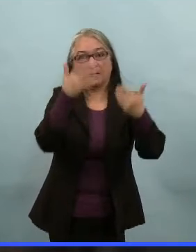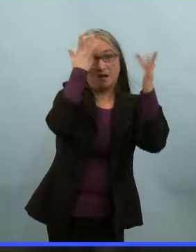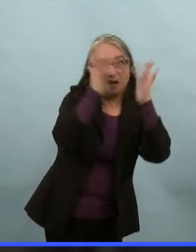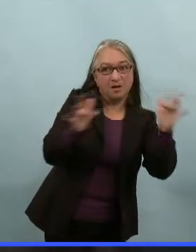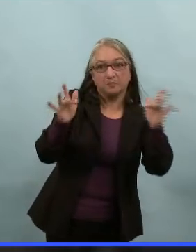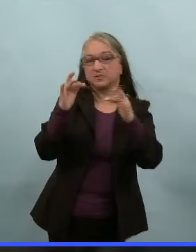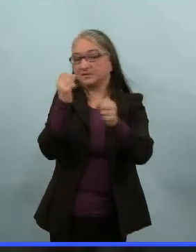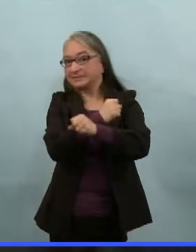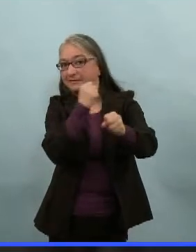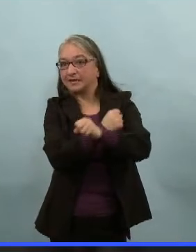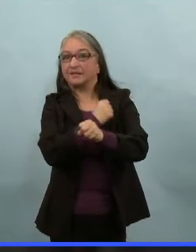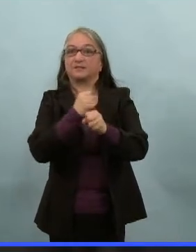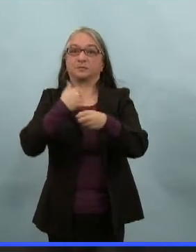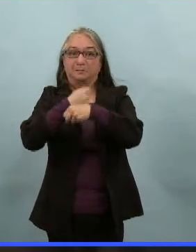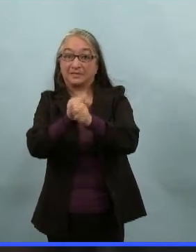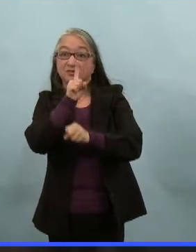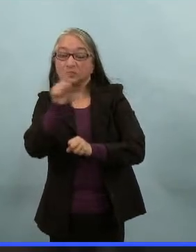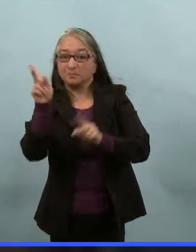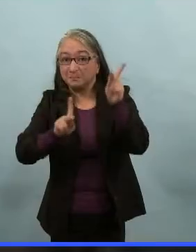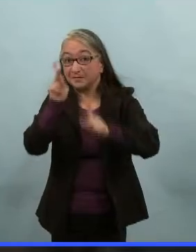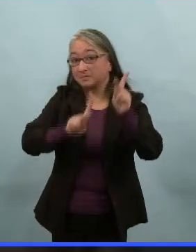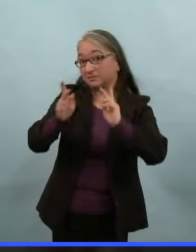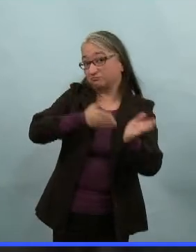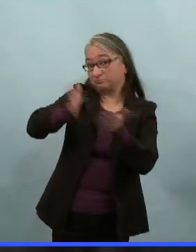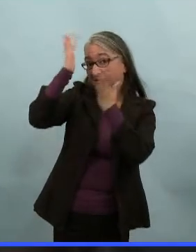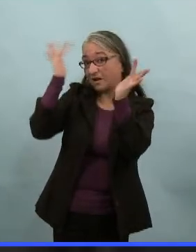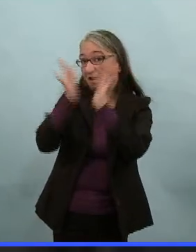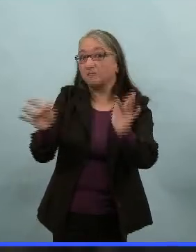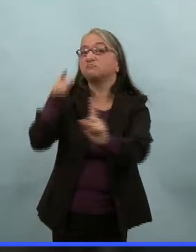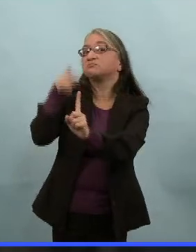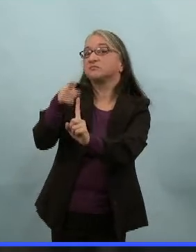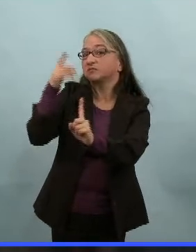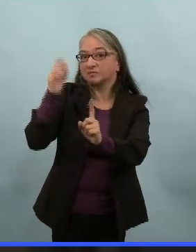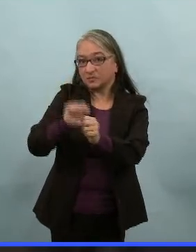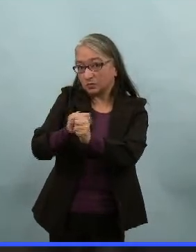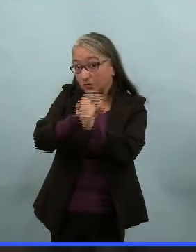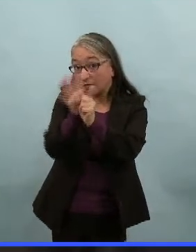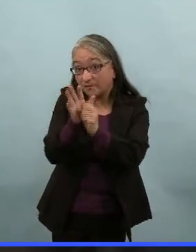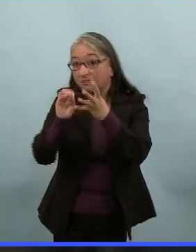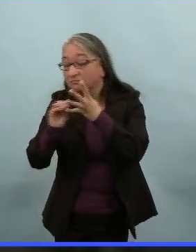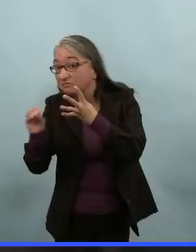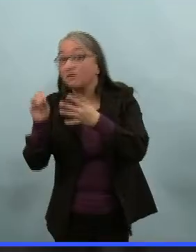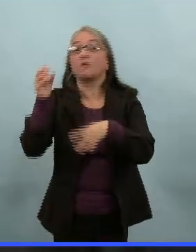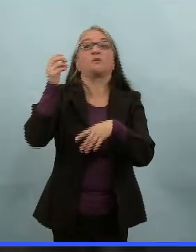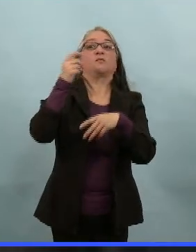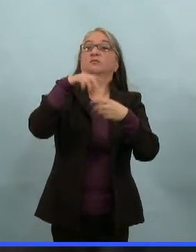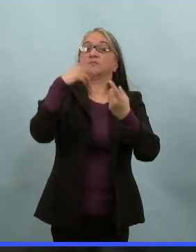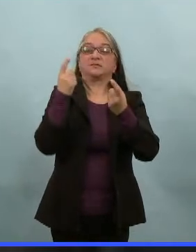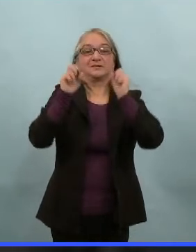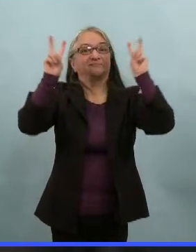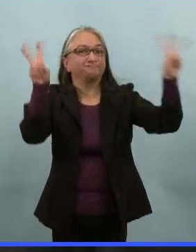being admitted for covid in that number as well on the pediatric side uh you know we have had some